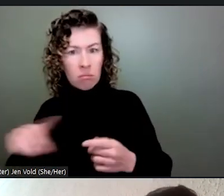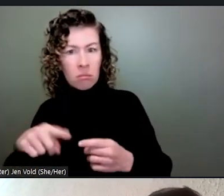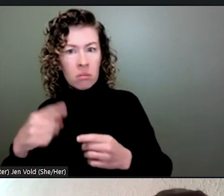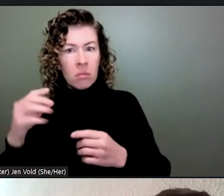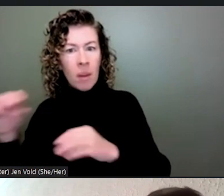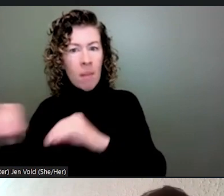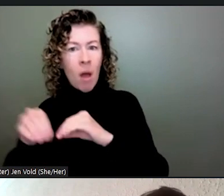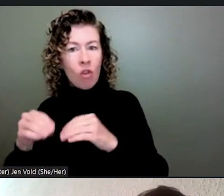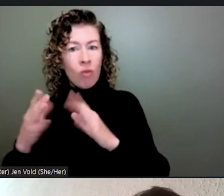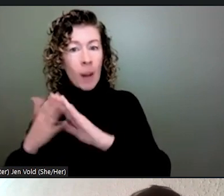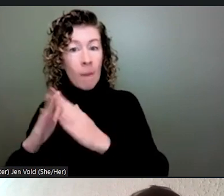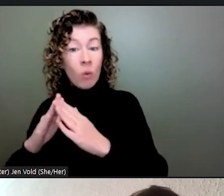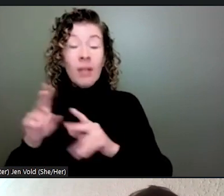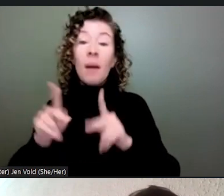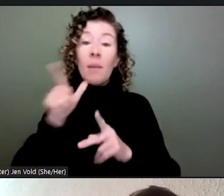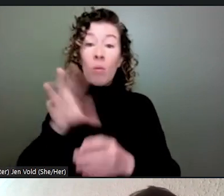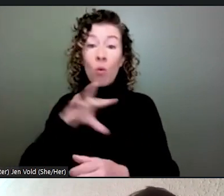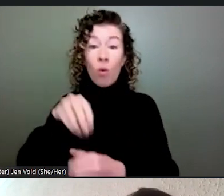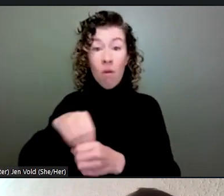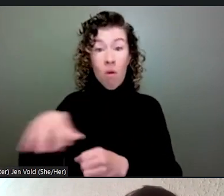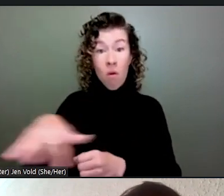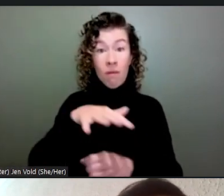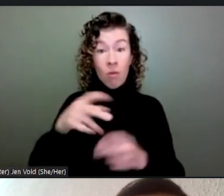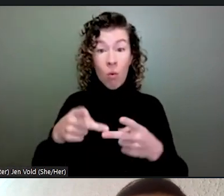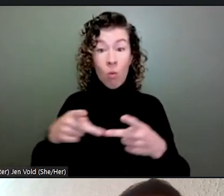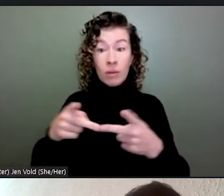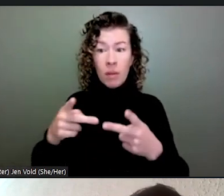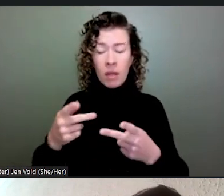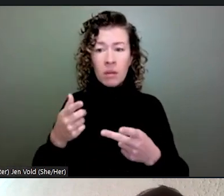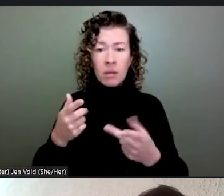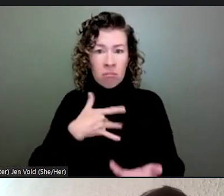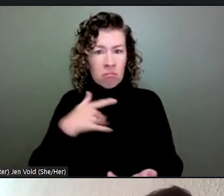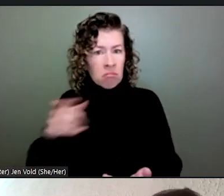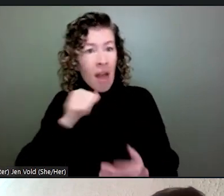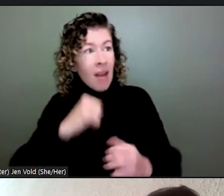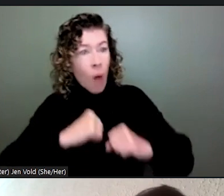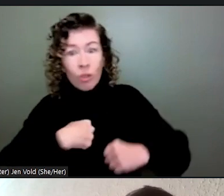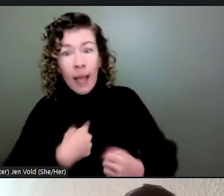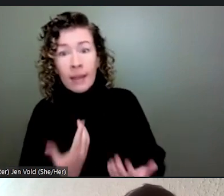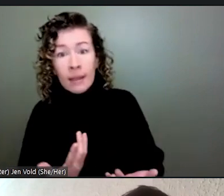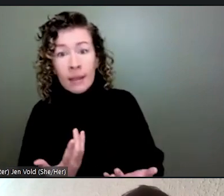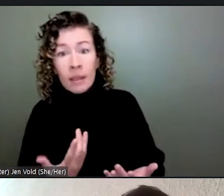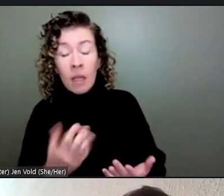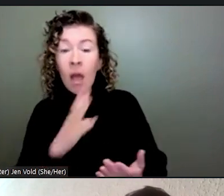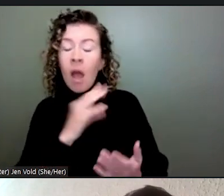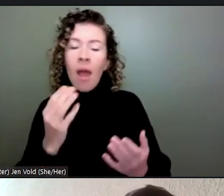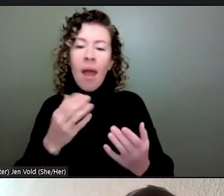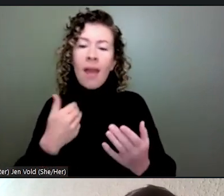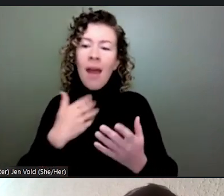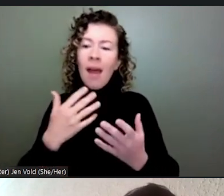The people involved didn't feel the police were being protective at all and eventually kind of spilled. And we had these kind of scenes, in 2001.